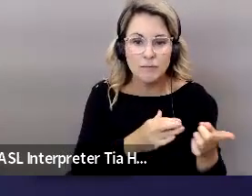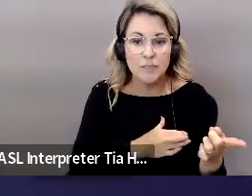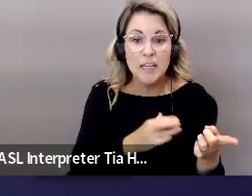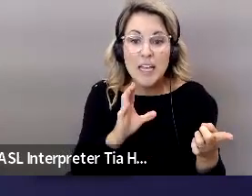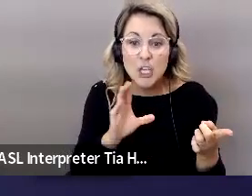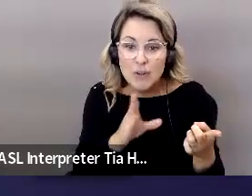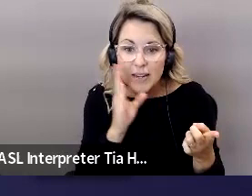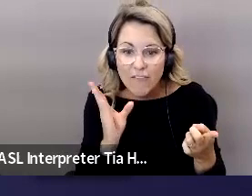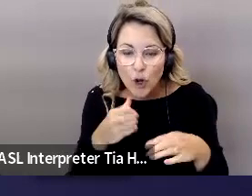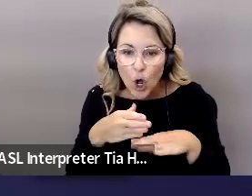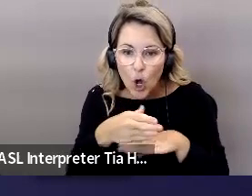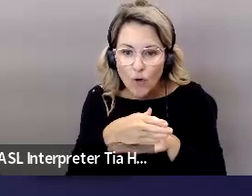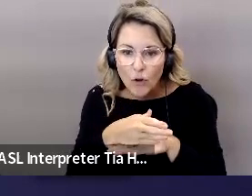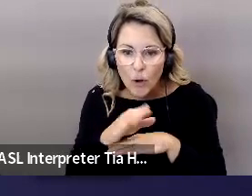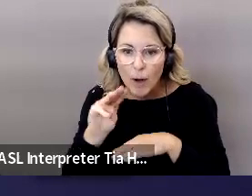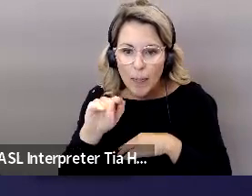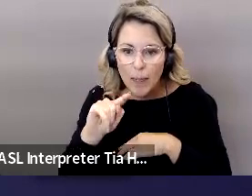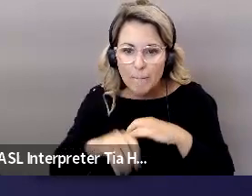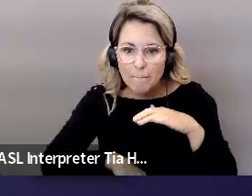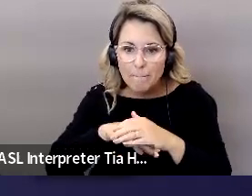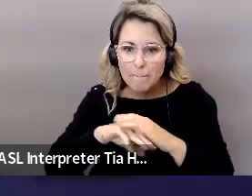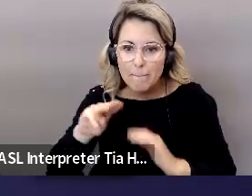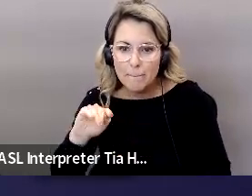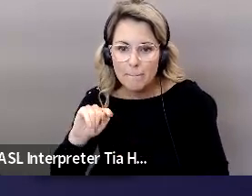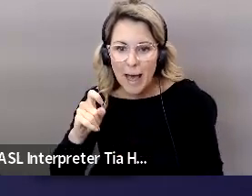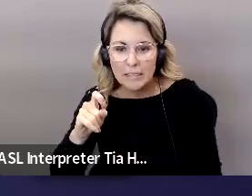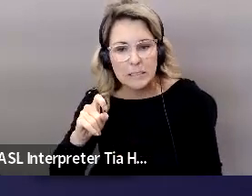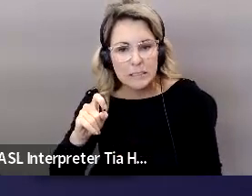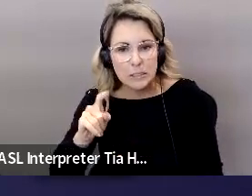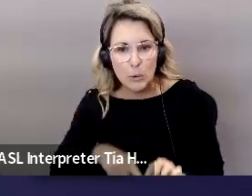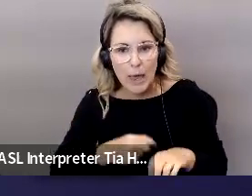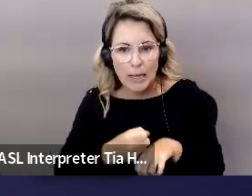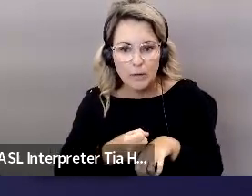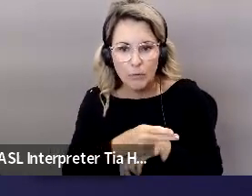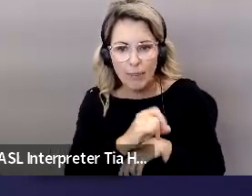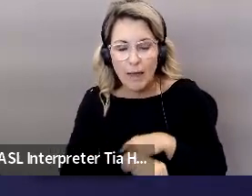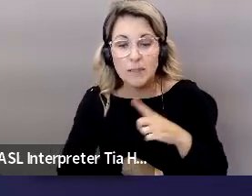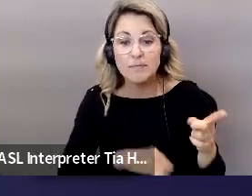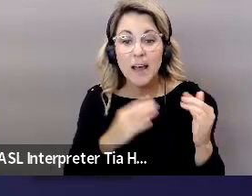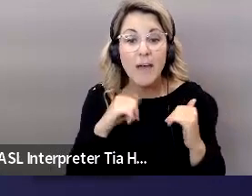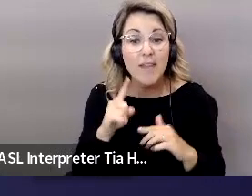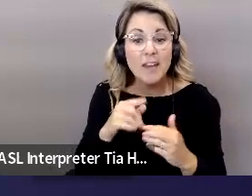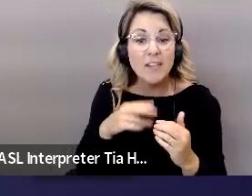okay? That's one thing. Also, be aware of nuanced funding opportunities that might have a ramp up.